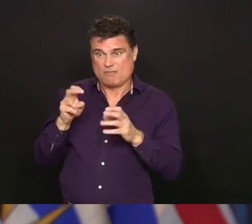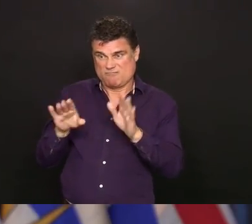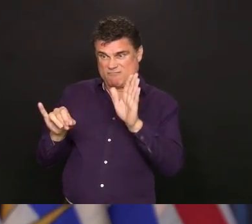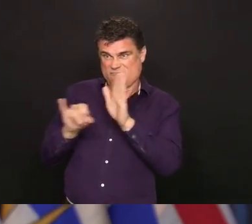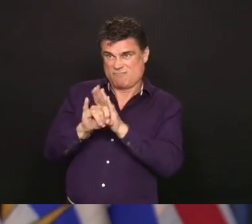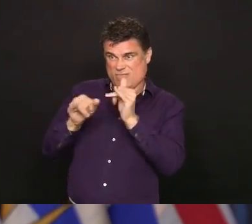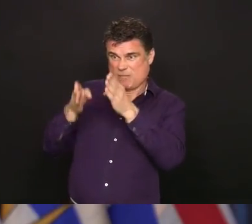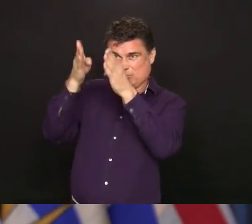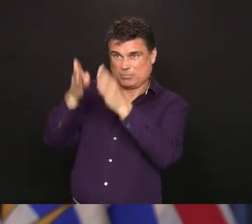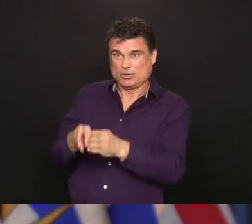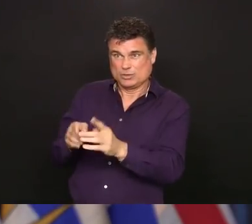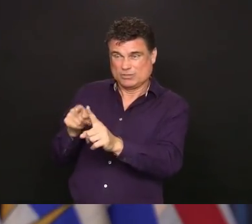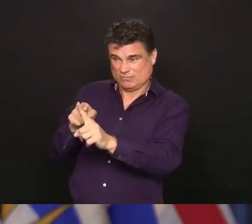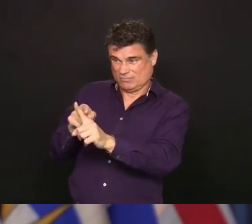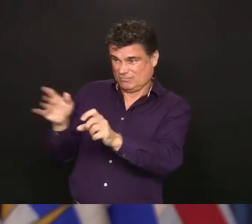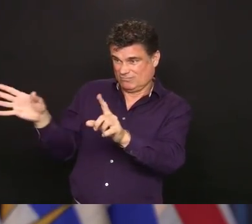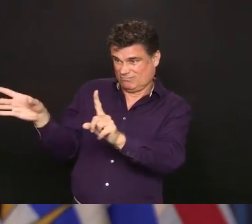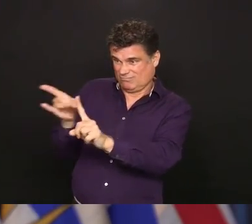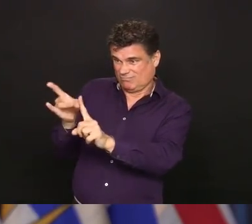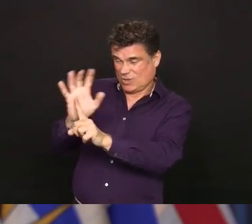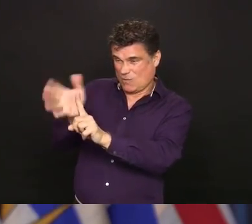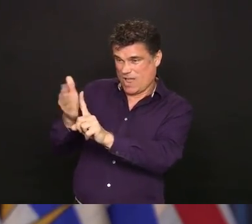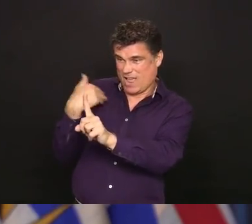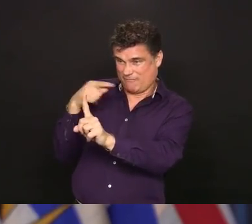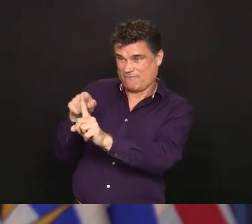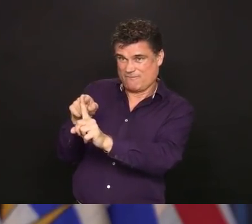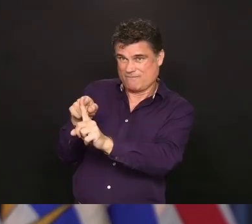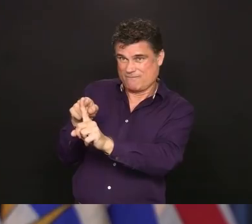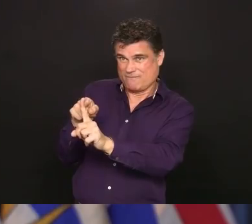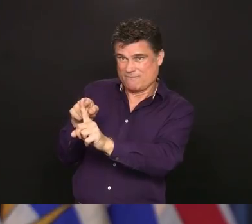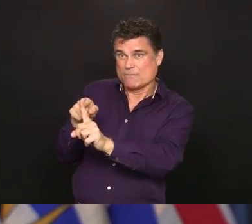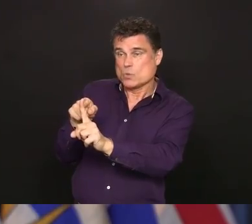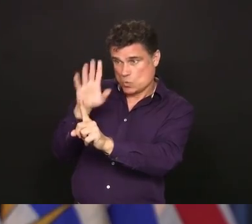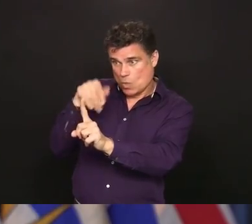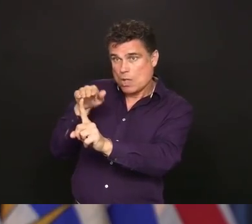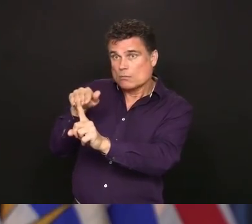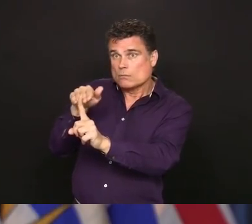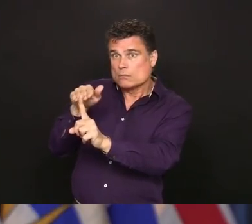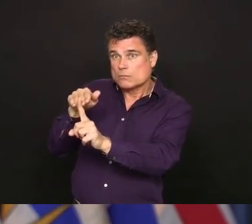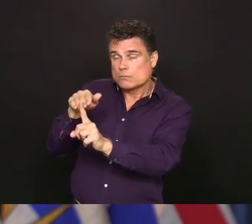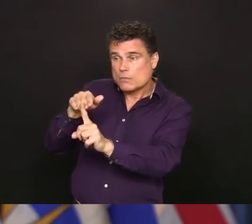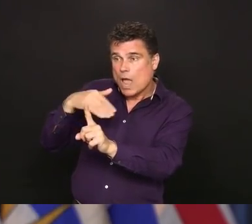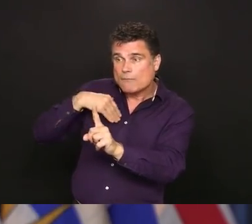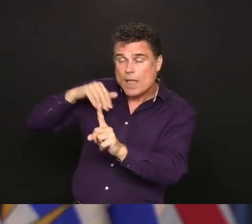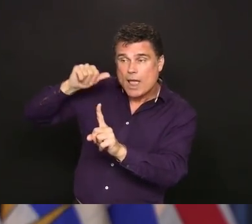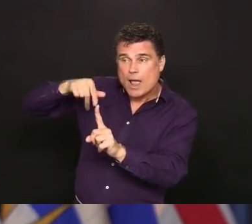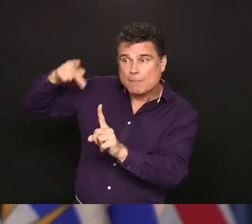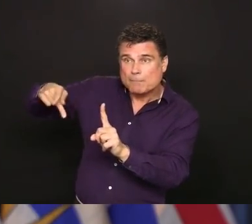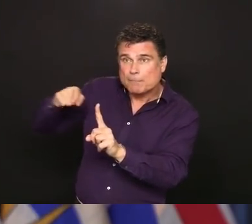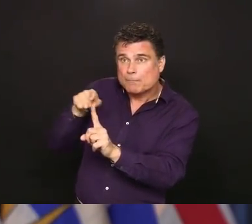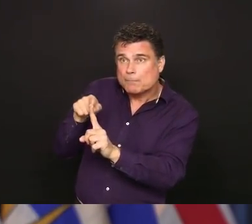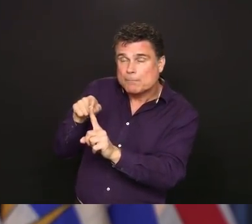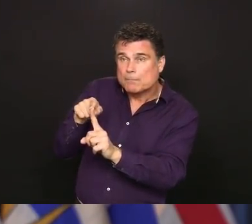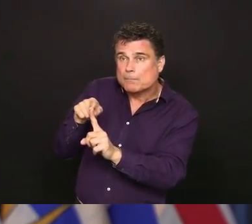their phone. Of course, we're very sensitive to the privacy issues around that,